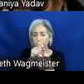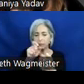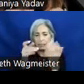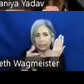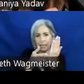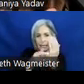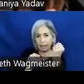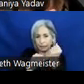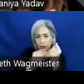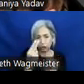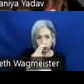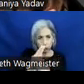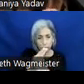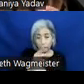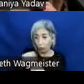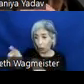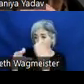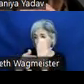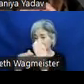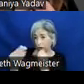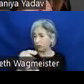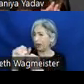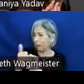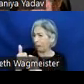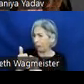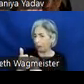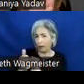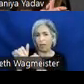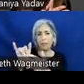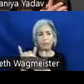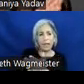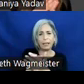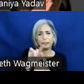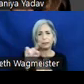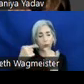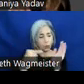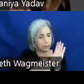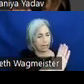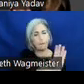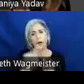used and how the technologies are being used. That's where, for example, what Loyal had walked